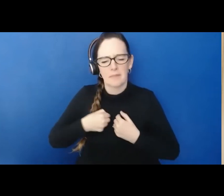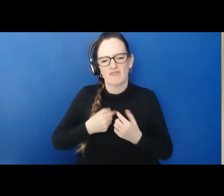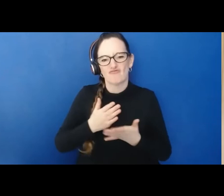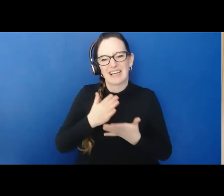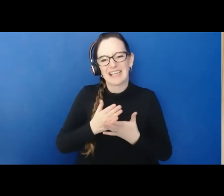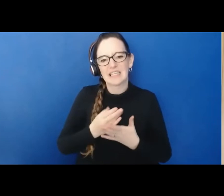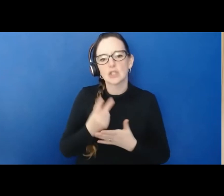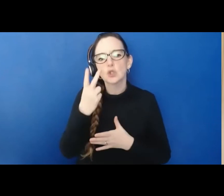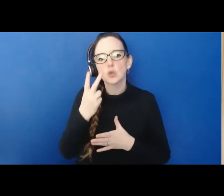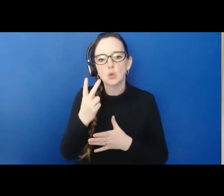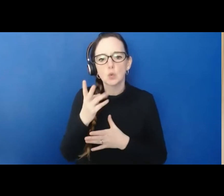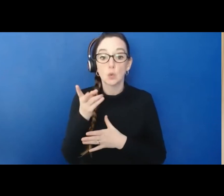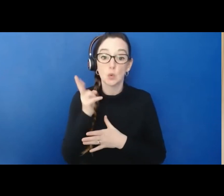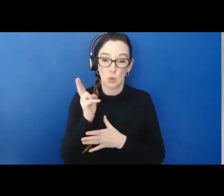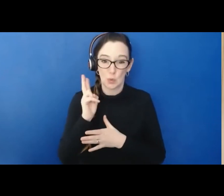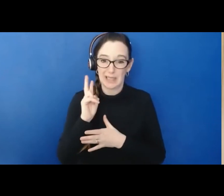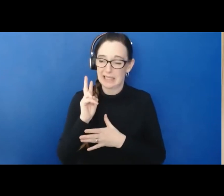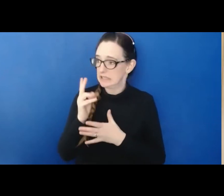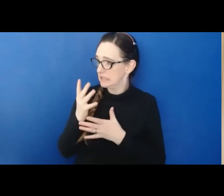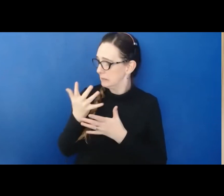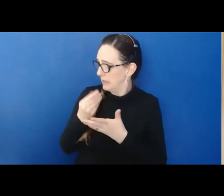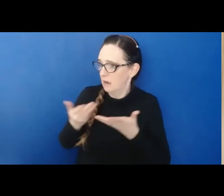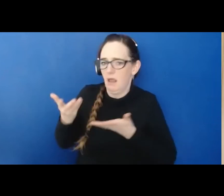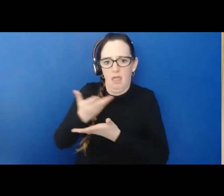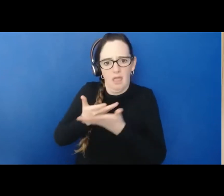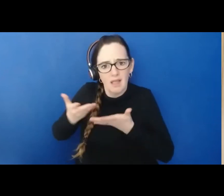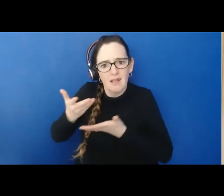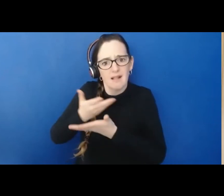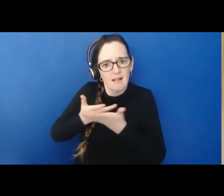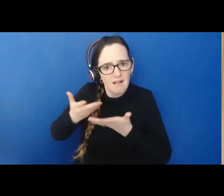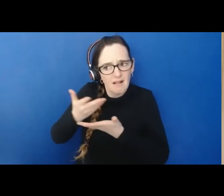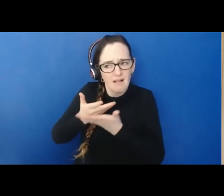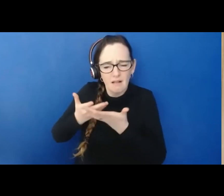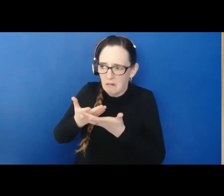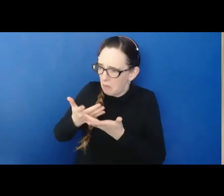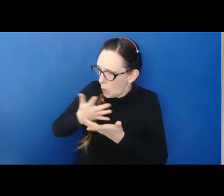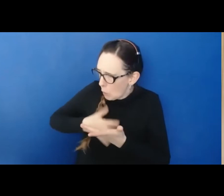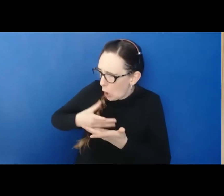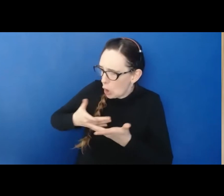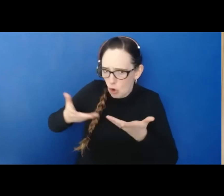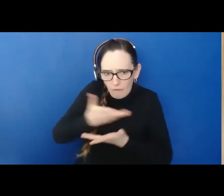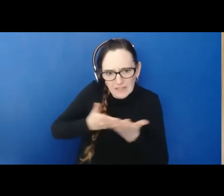in particular to get a sense of the kind of conversation they and Jes were hoping to convene and through that dialogue